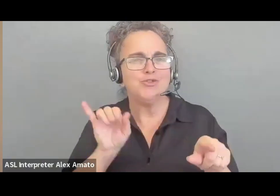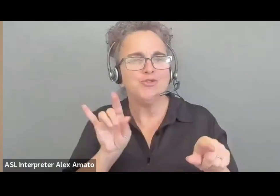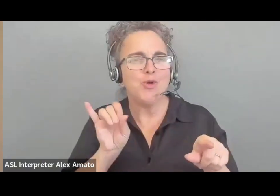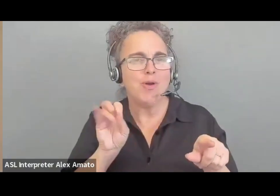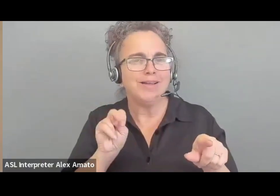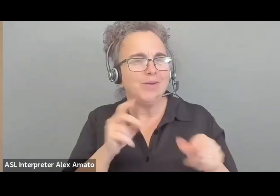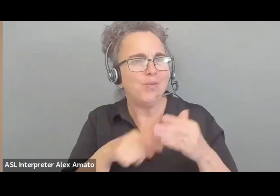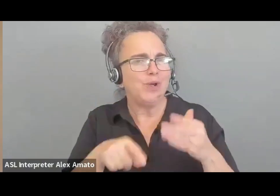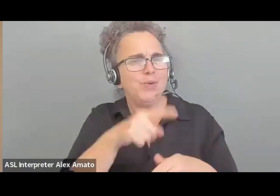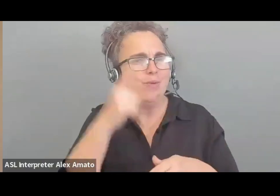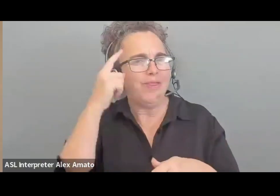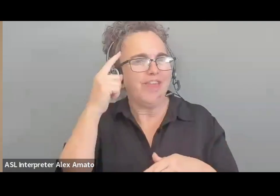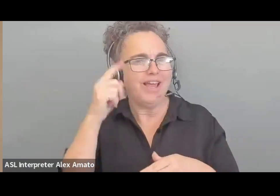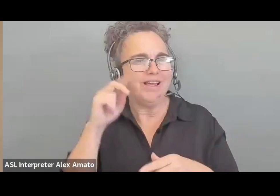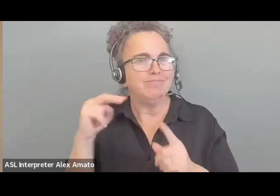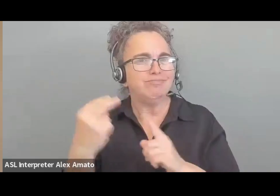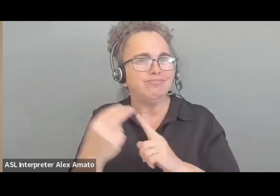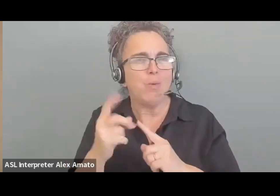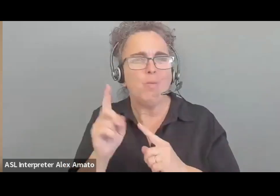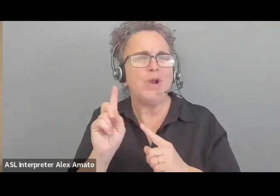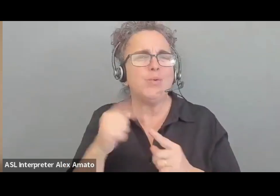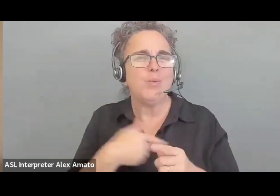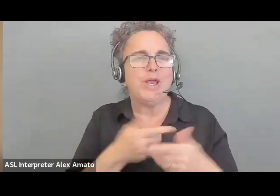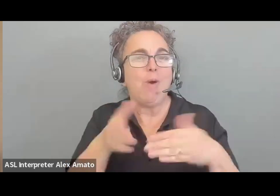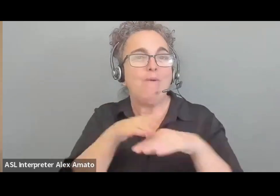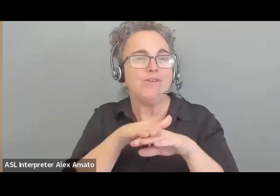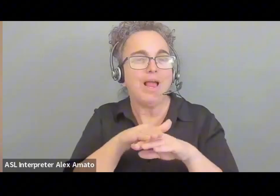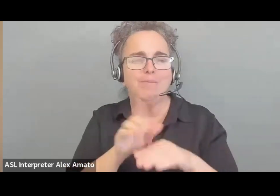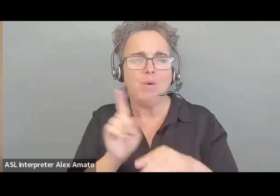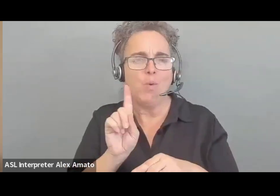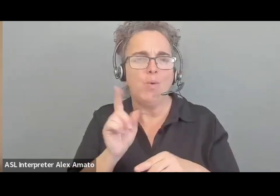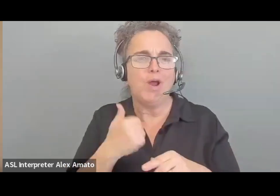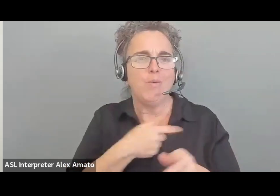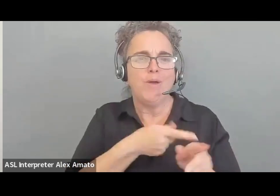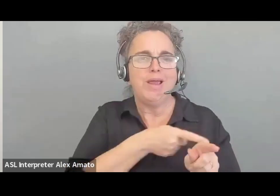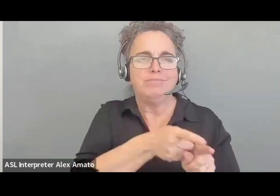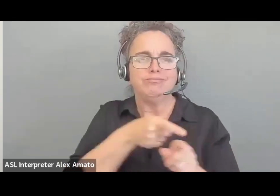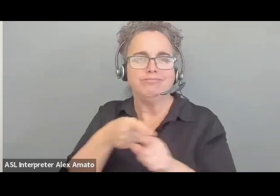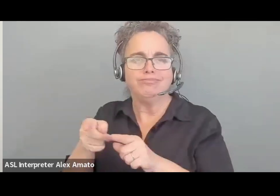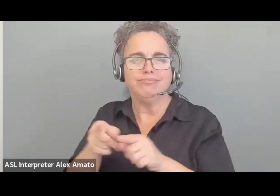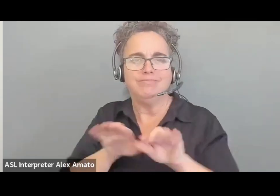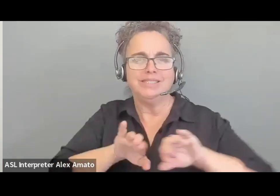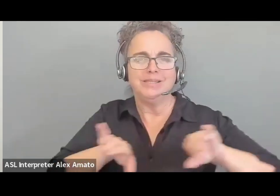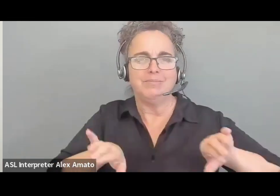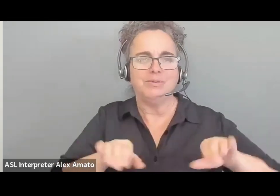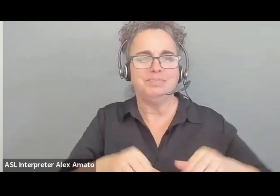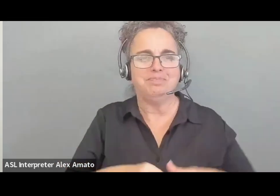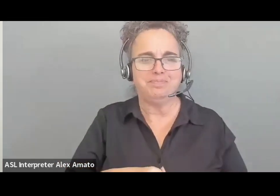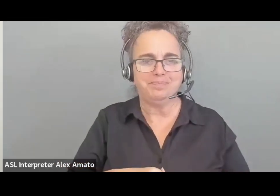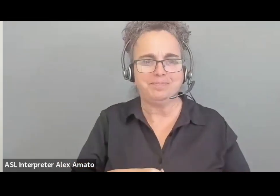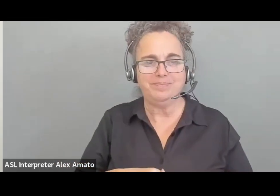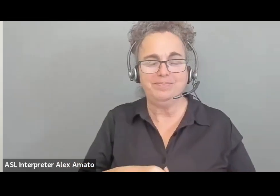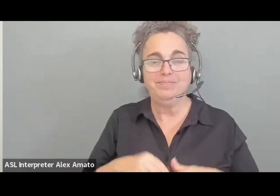what you think the take is of where we overlap and where we have our own areas? Yeah, well, and, and Arman's talked a little bit about